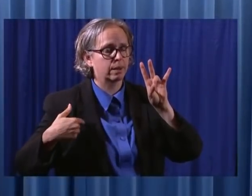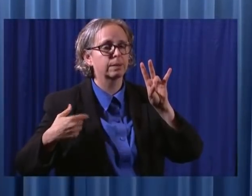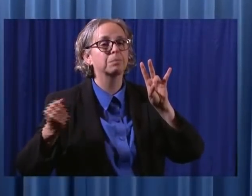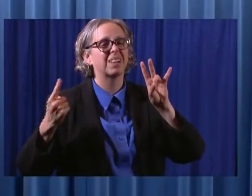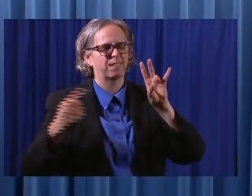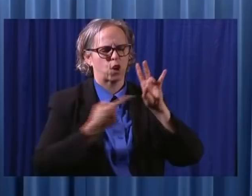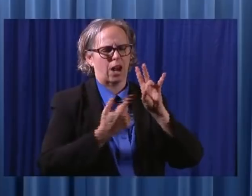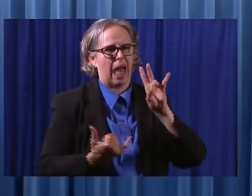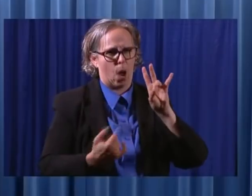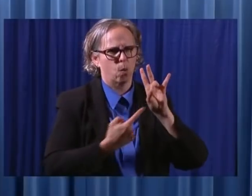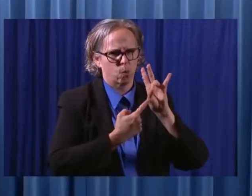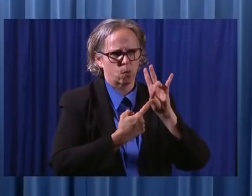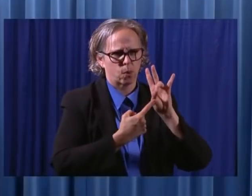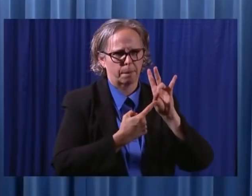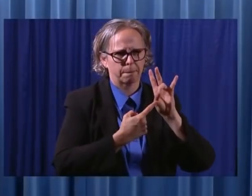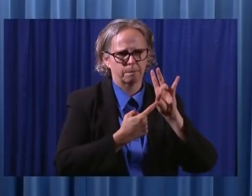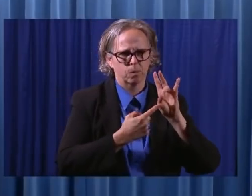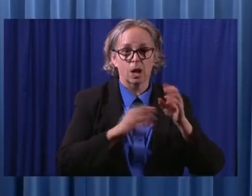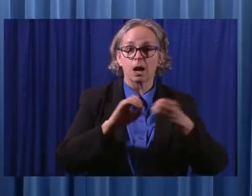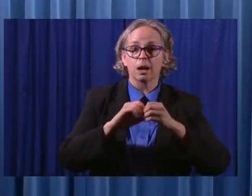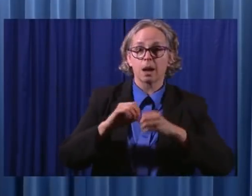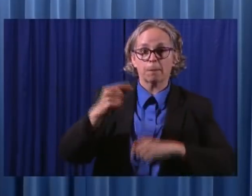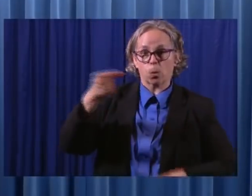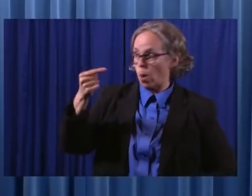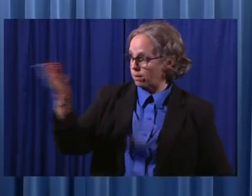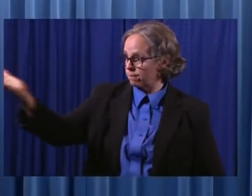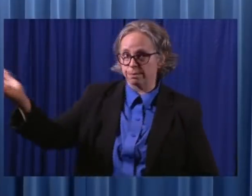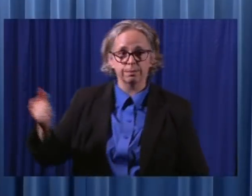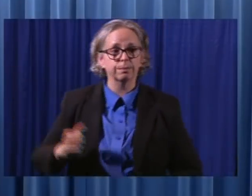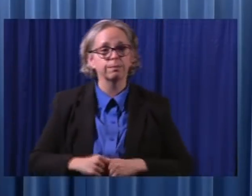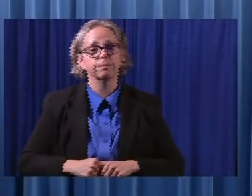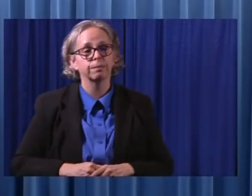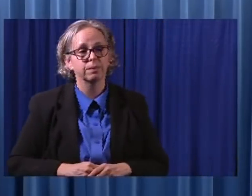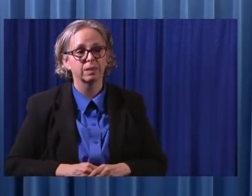WE HAVE A 7 AND WE HOPE TO ADD THREE MORE, WHEN WE CAN GET THE APPROPRIATE DATA.